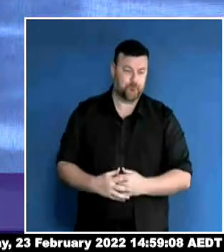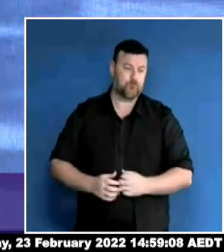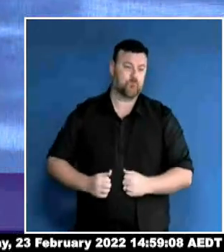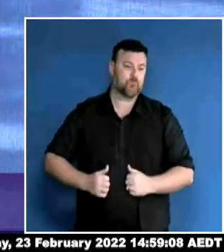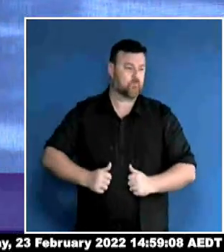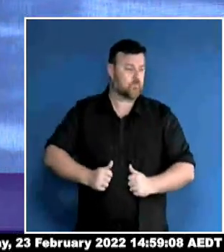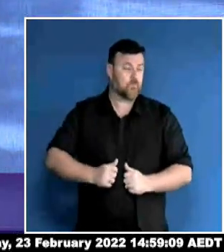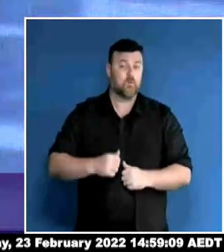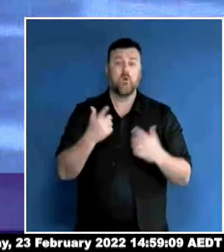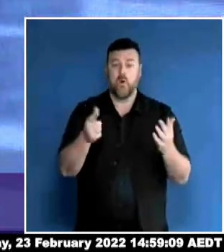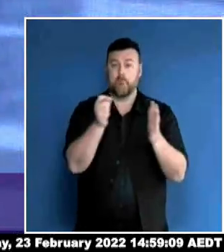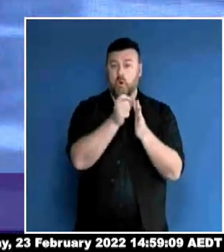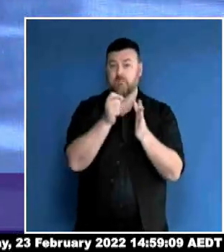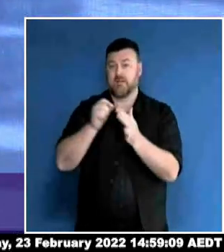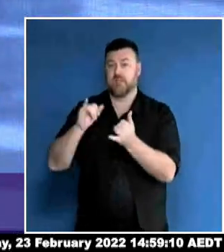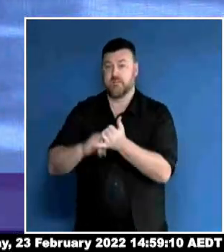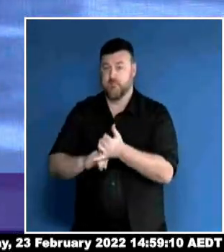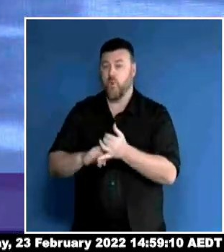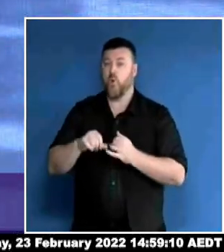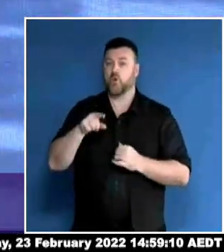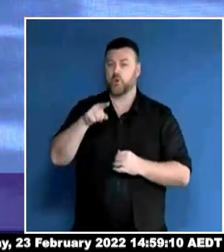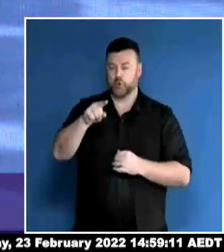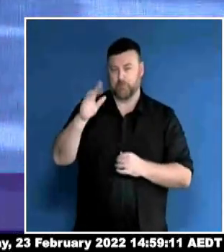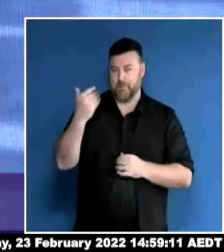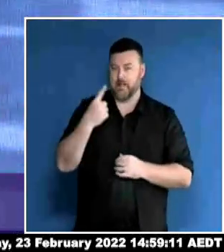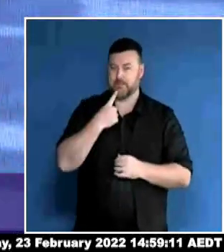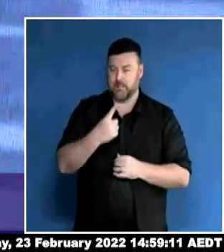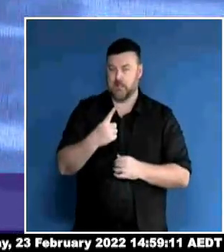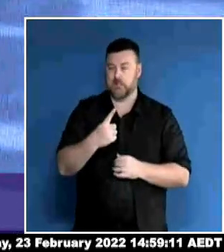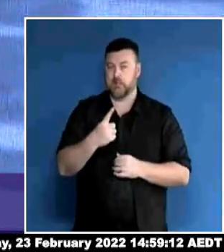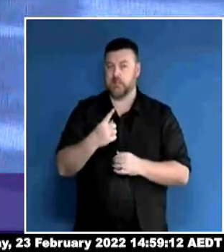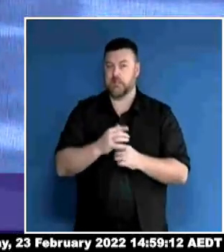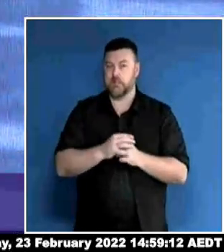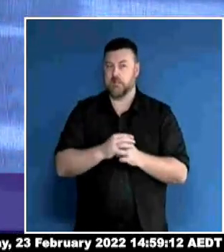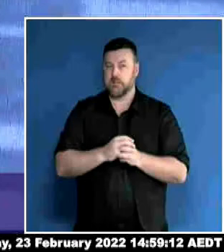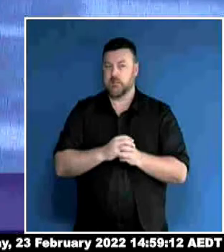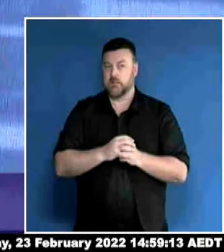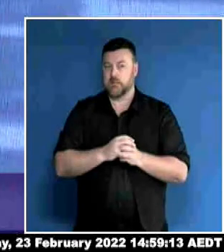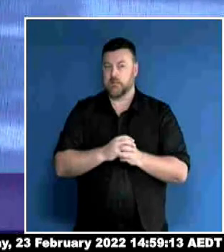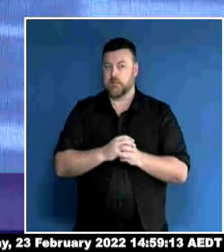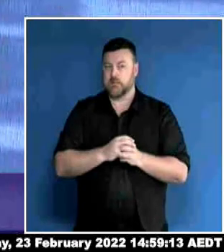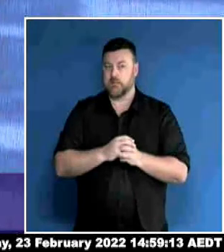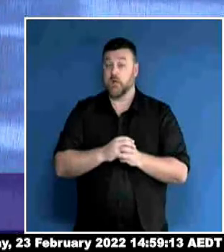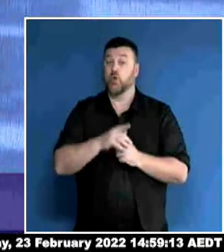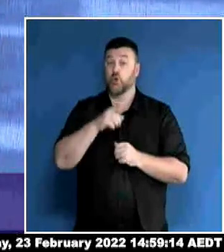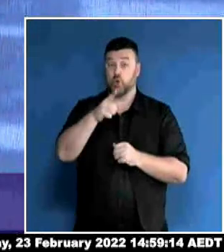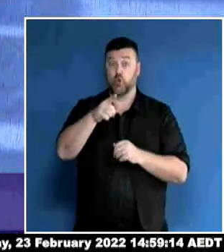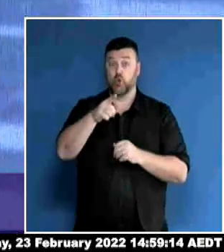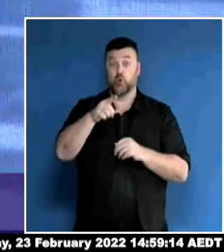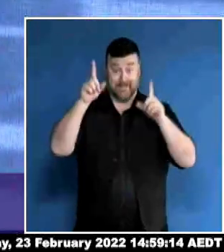your statement, and in the first few months of your employment working at BusyBeans, you